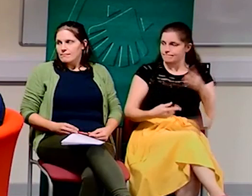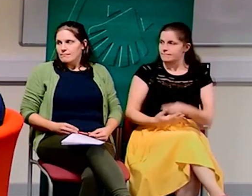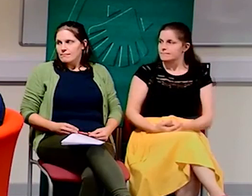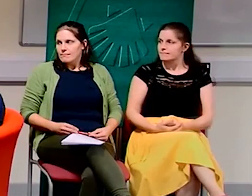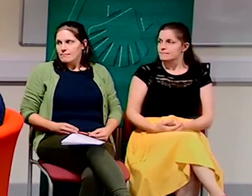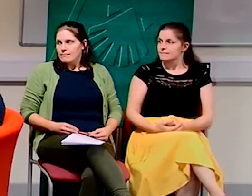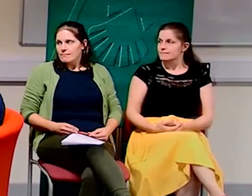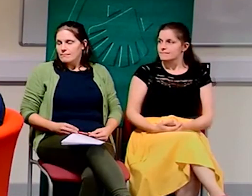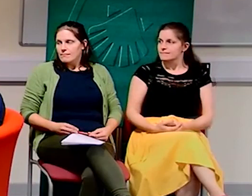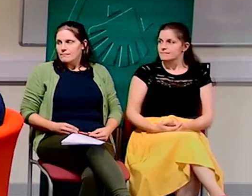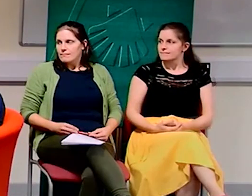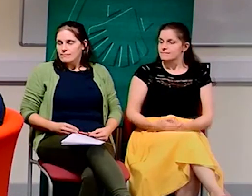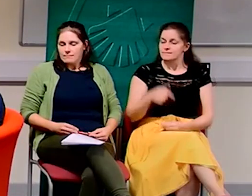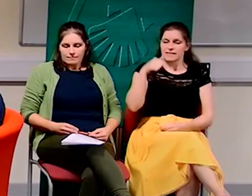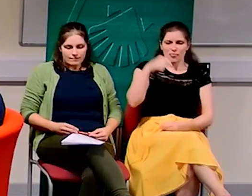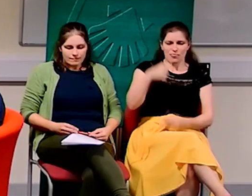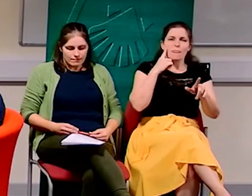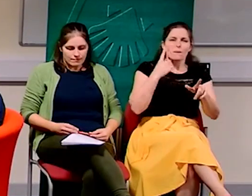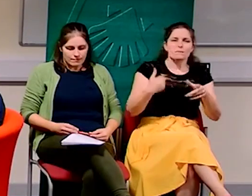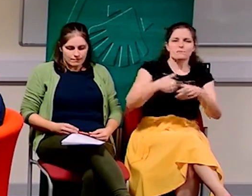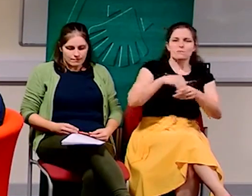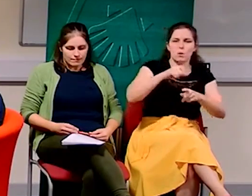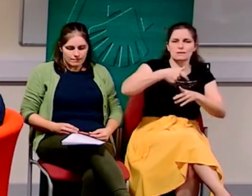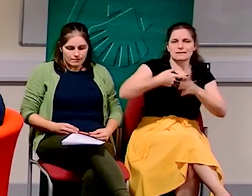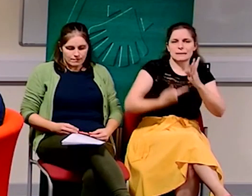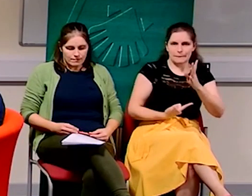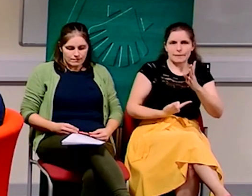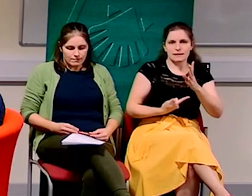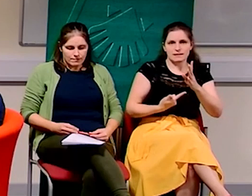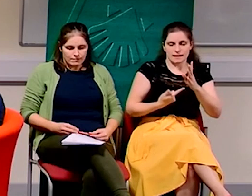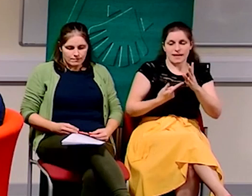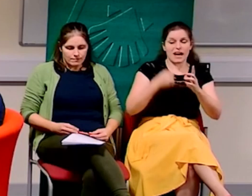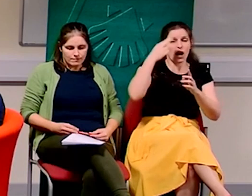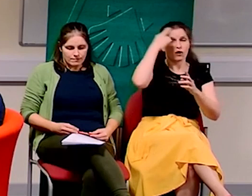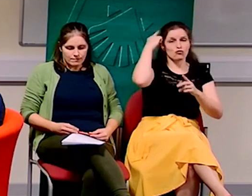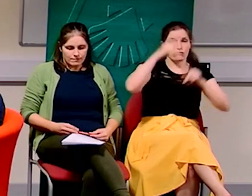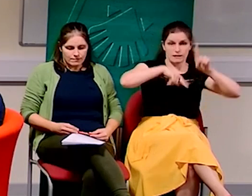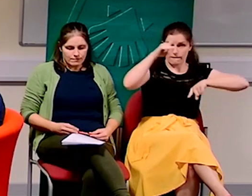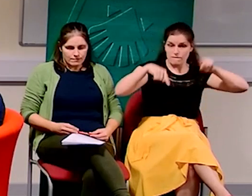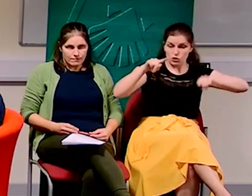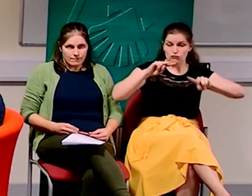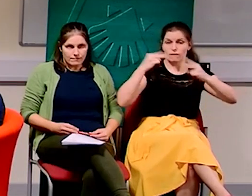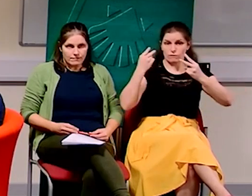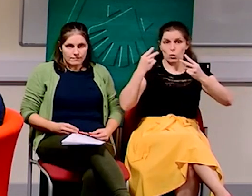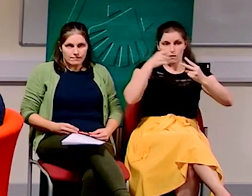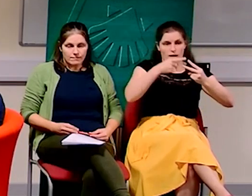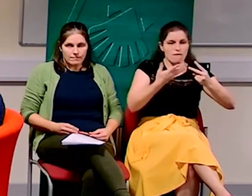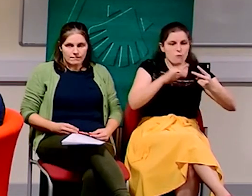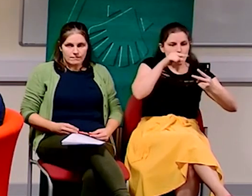we launched this event following the disability and neurodiversity review which took place last